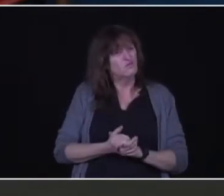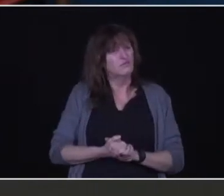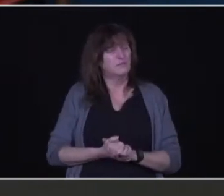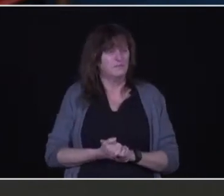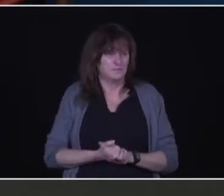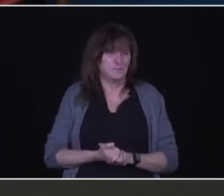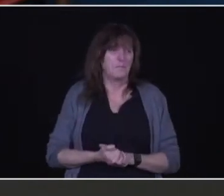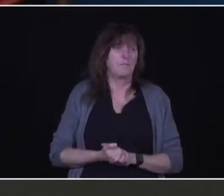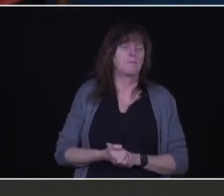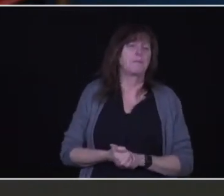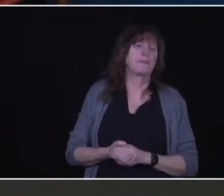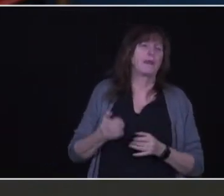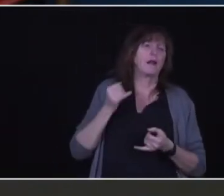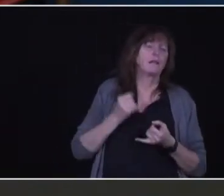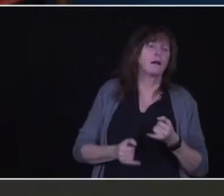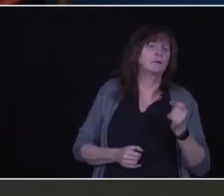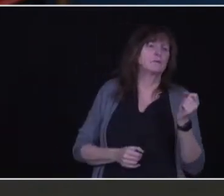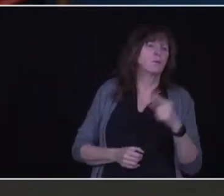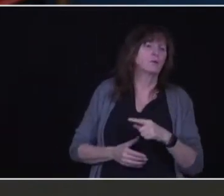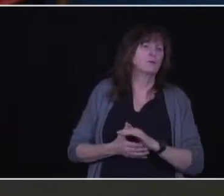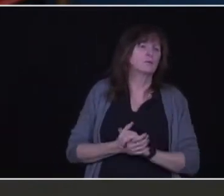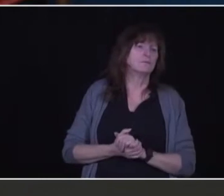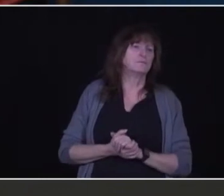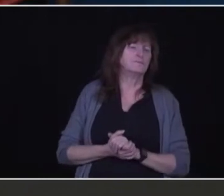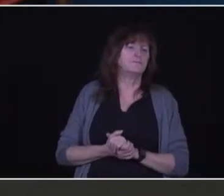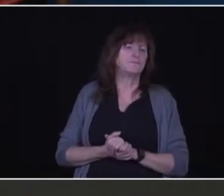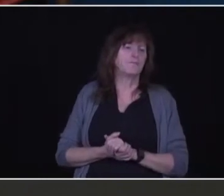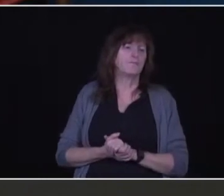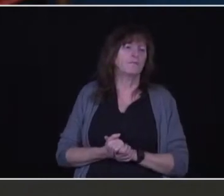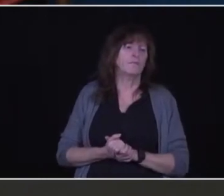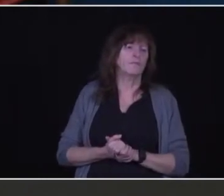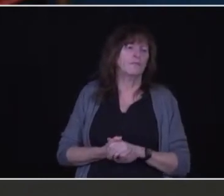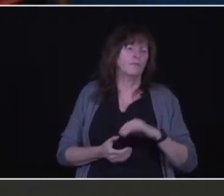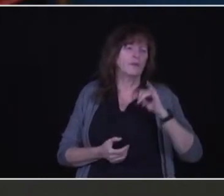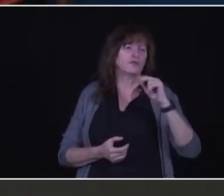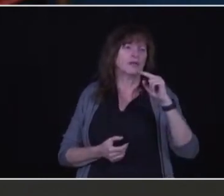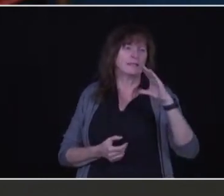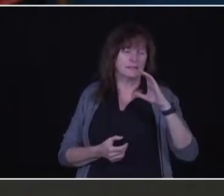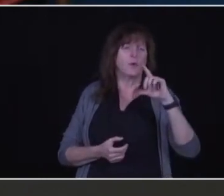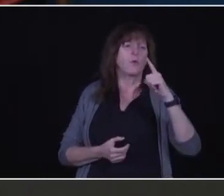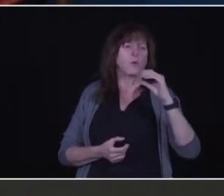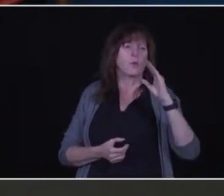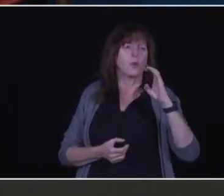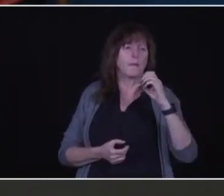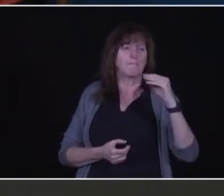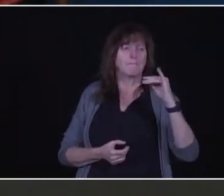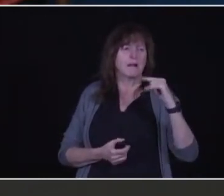to look at the long-term investment, and we felt like it was a good investment. So we move forward on it.